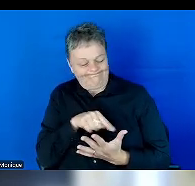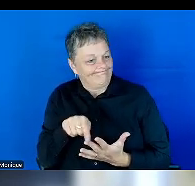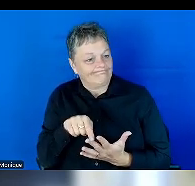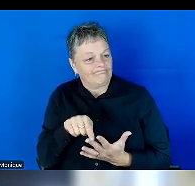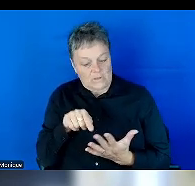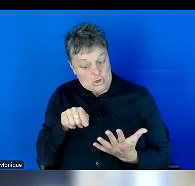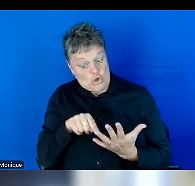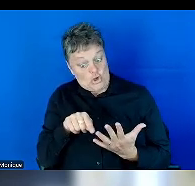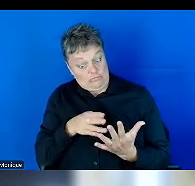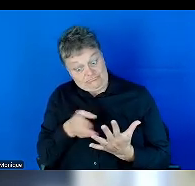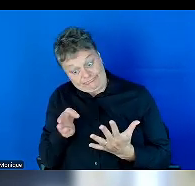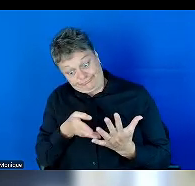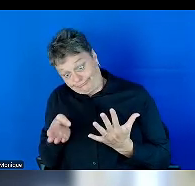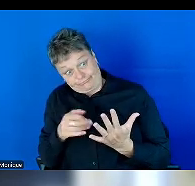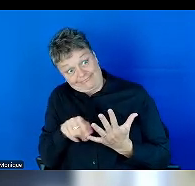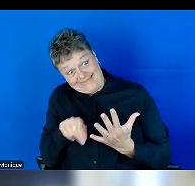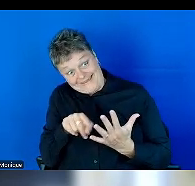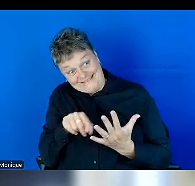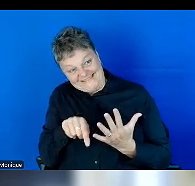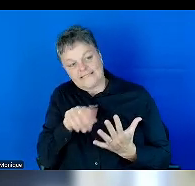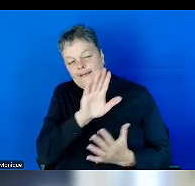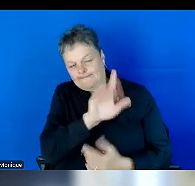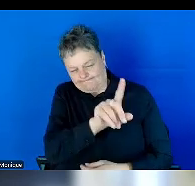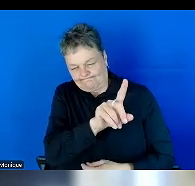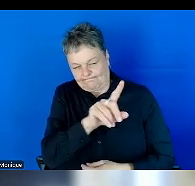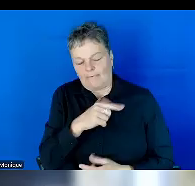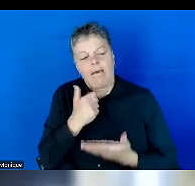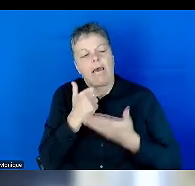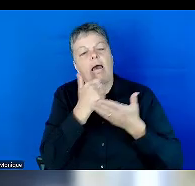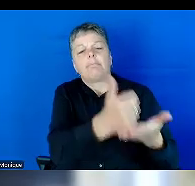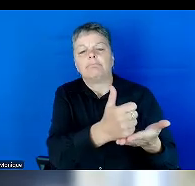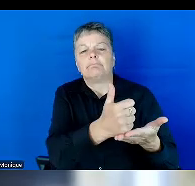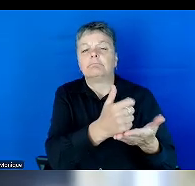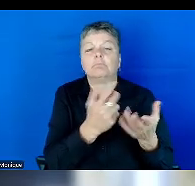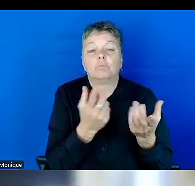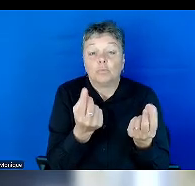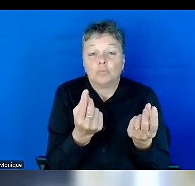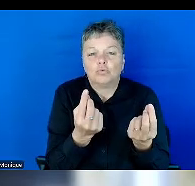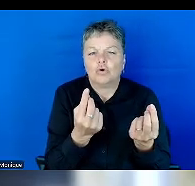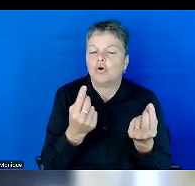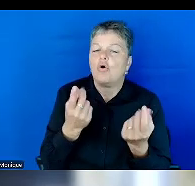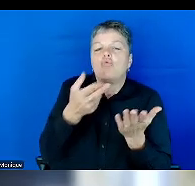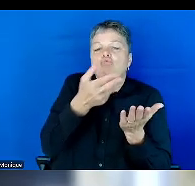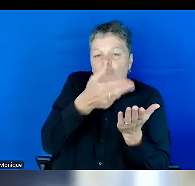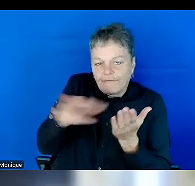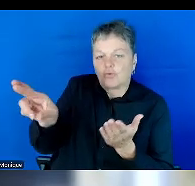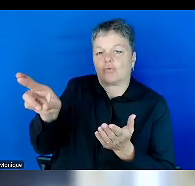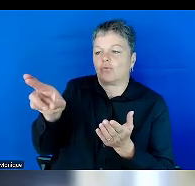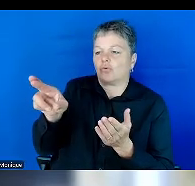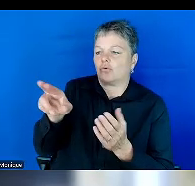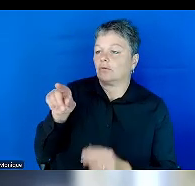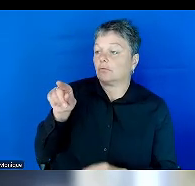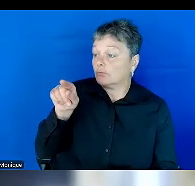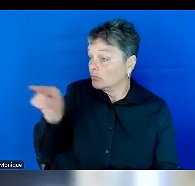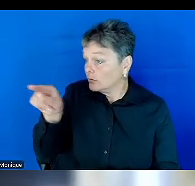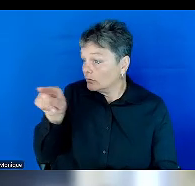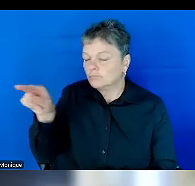to find a referral for you which basically try to find another um the correct place